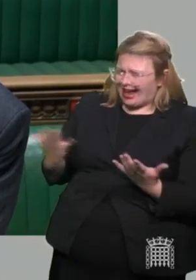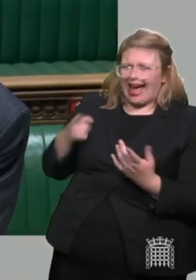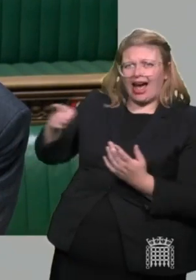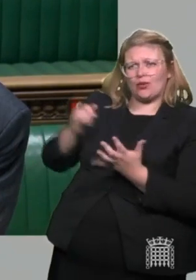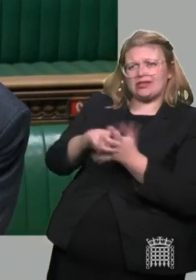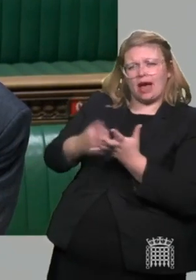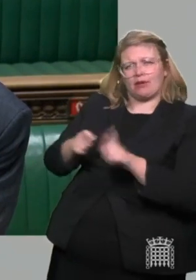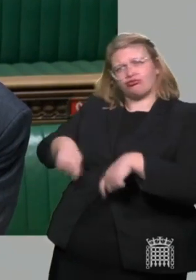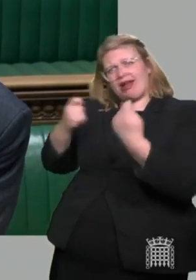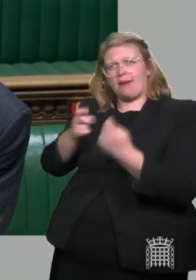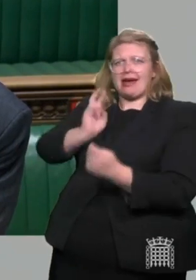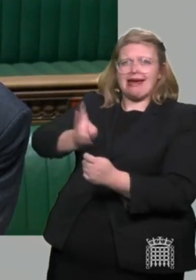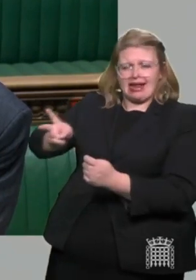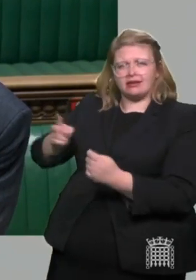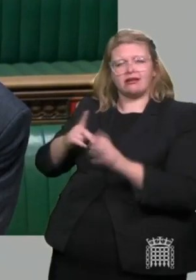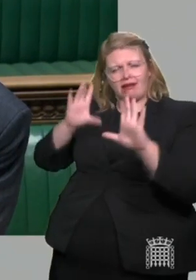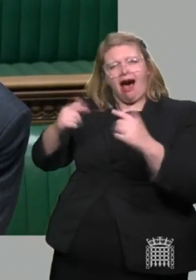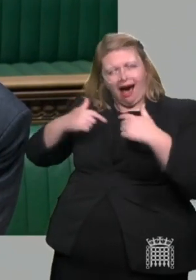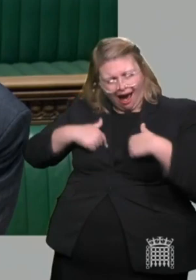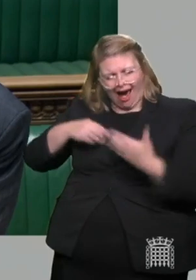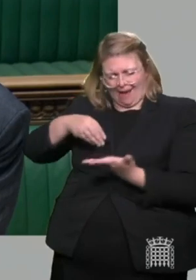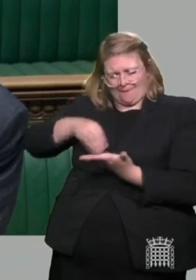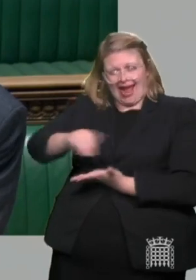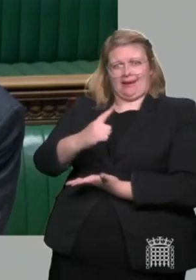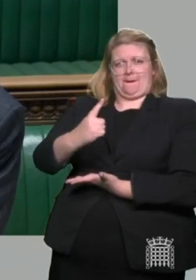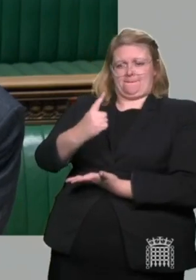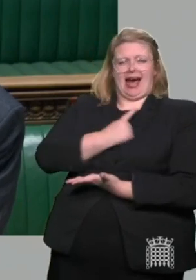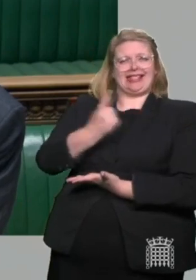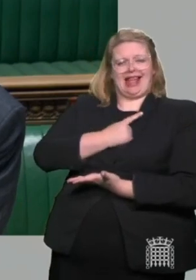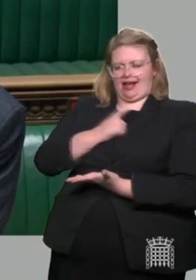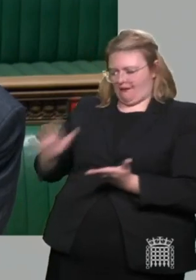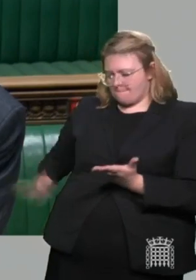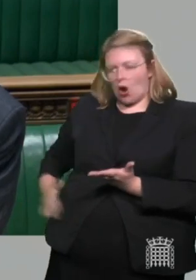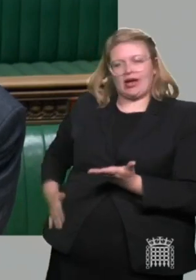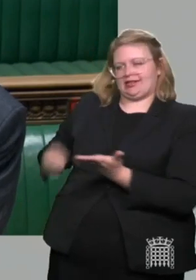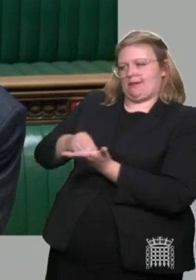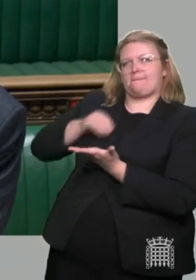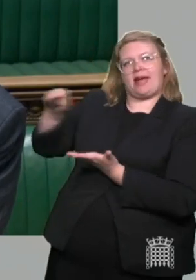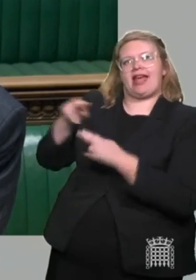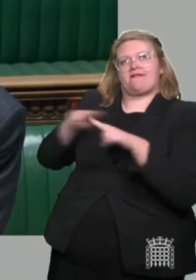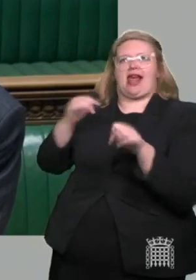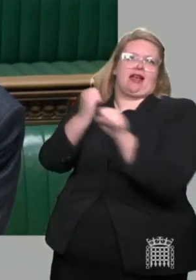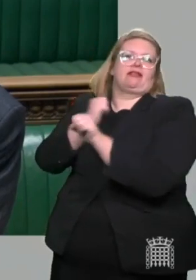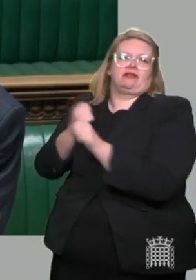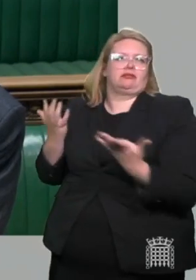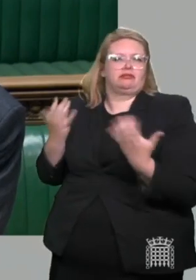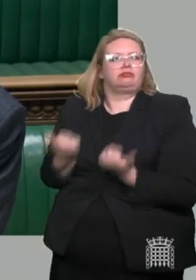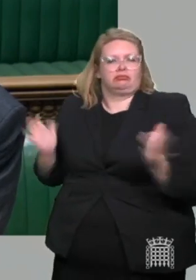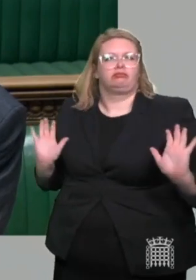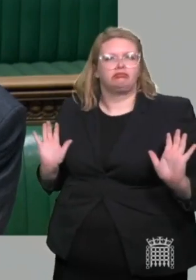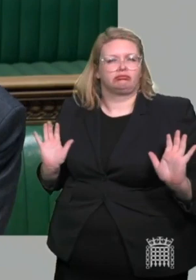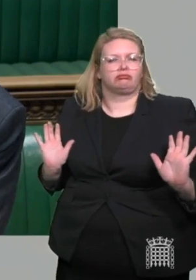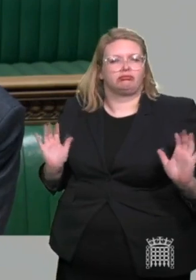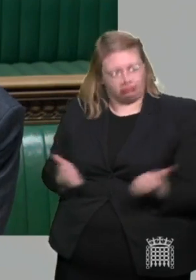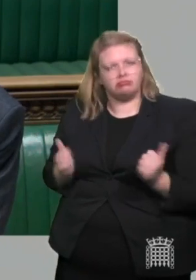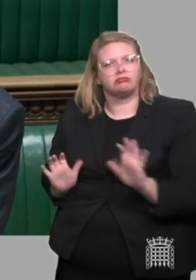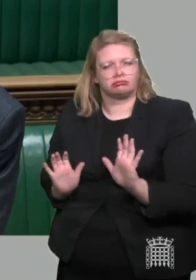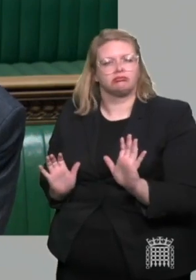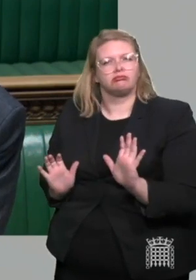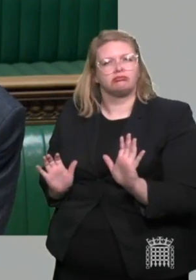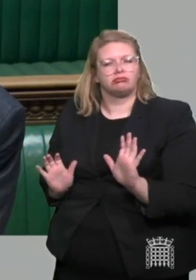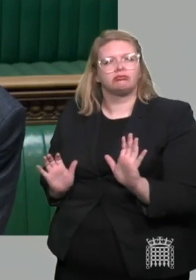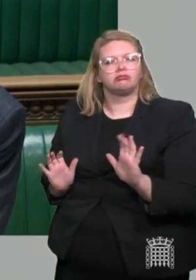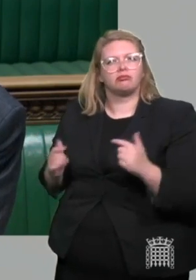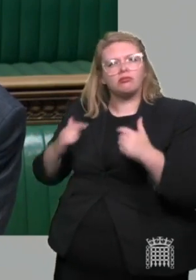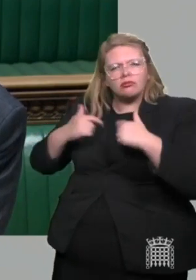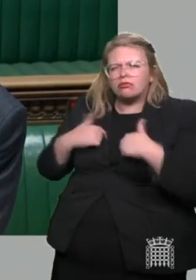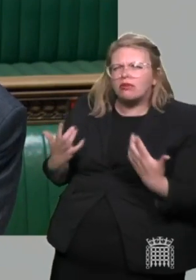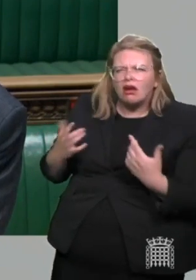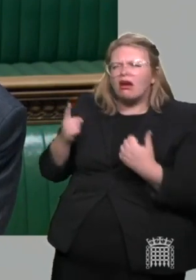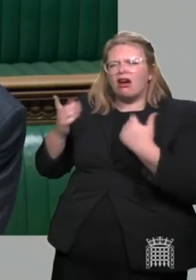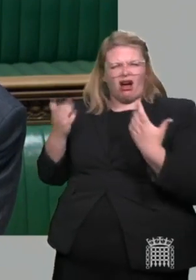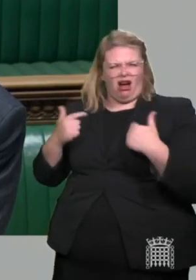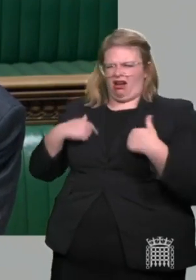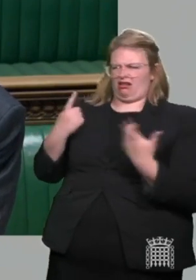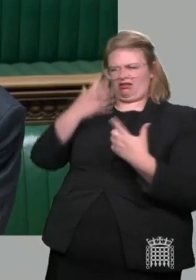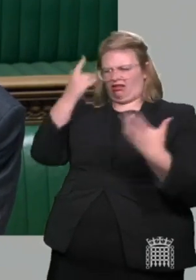paid for Downing Street refurbishment personally. Any further declaration that I have to make—if